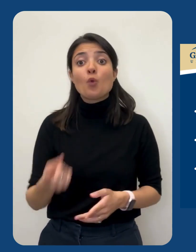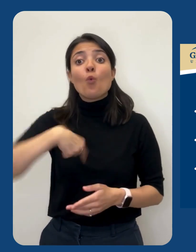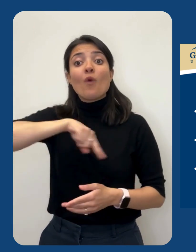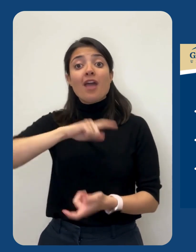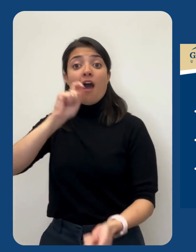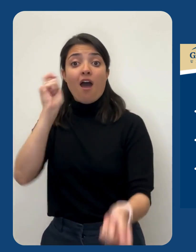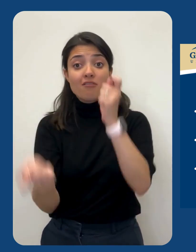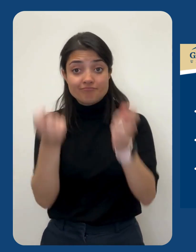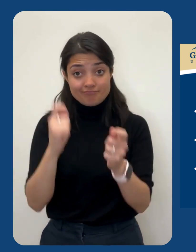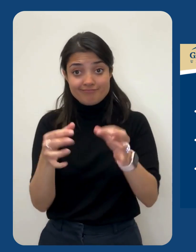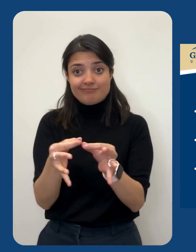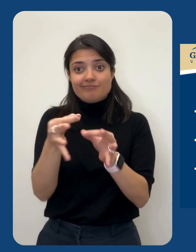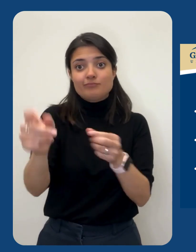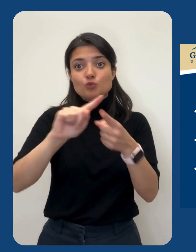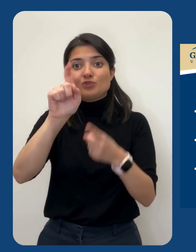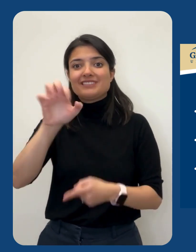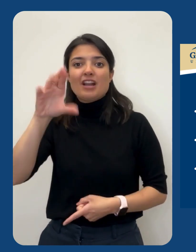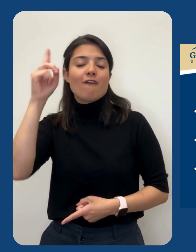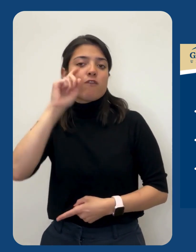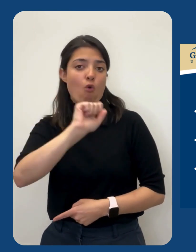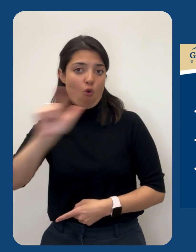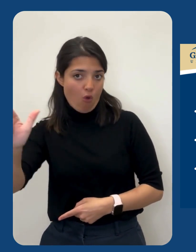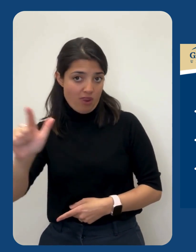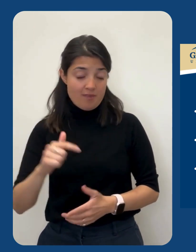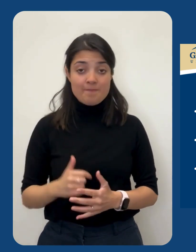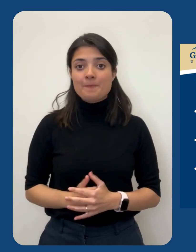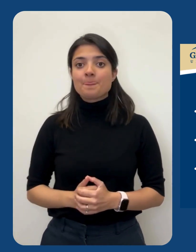We adjusted caption latency to zero for all.